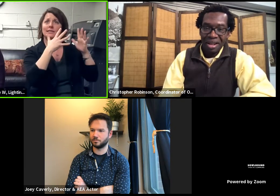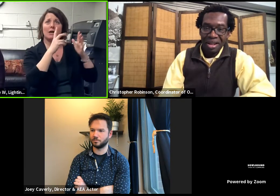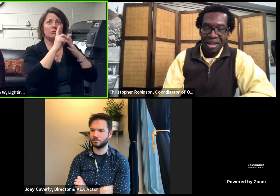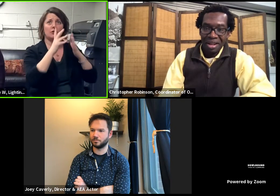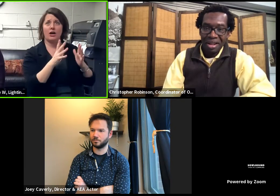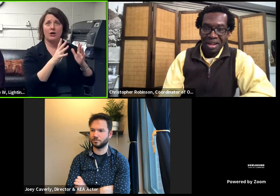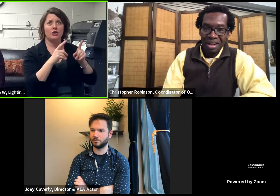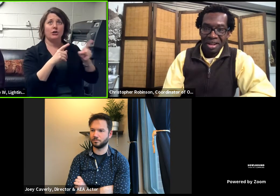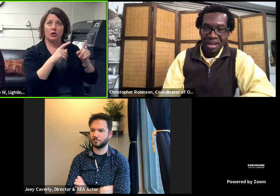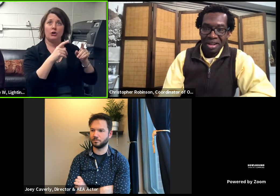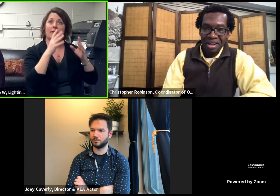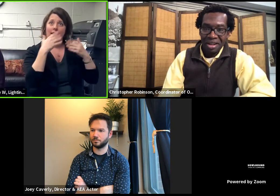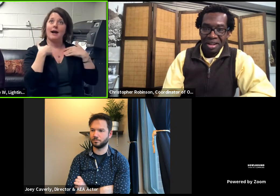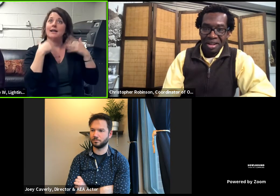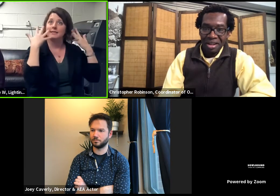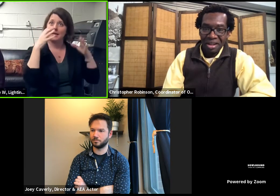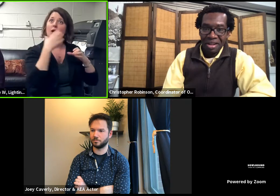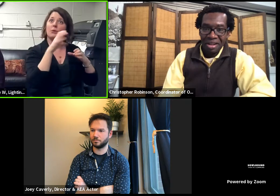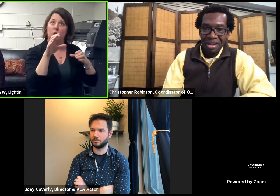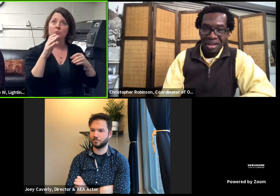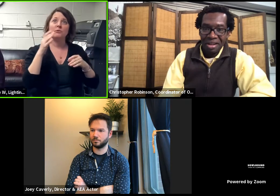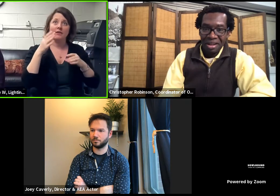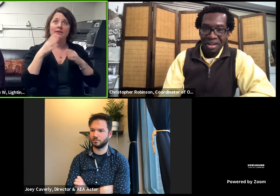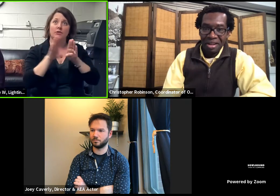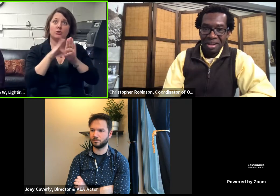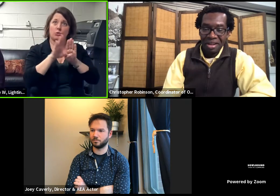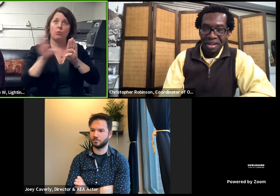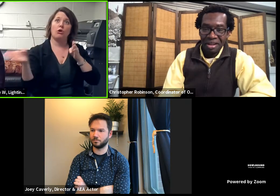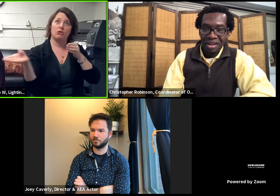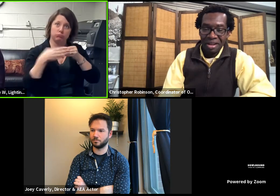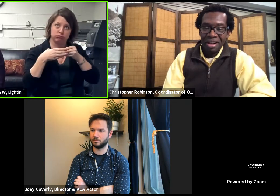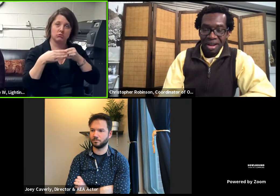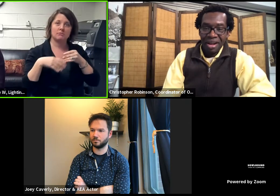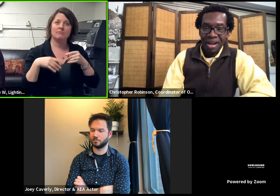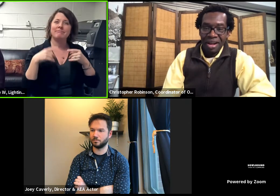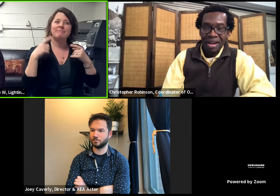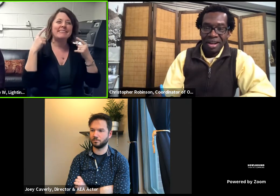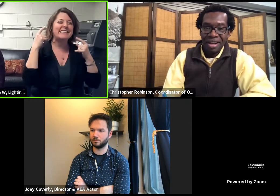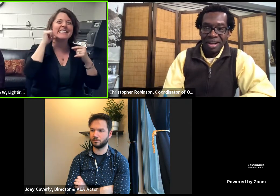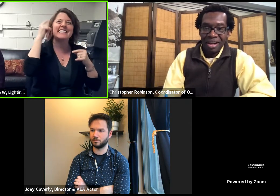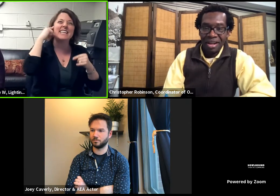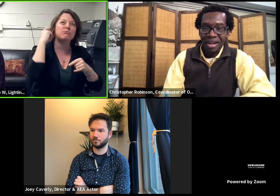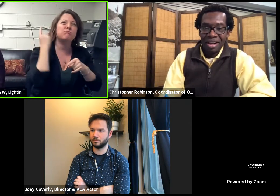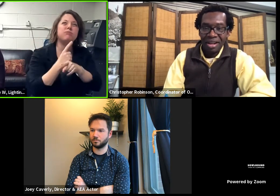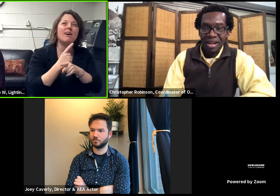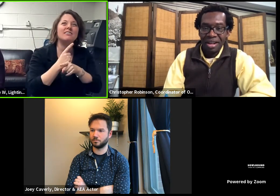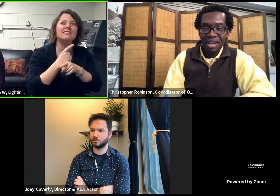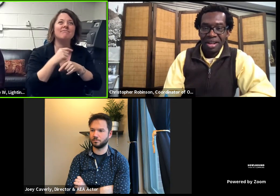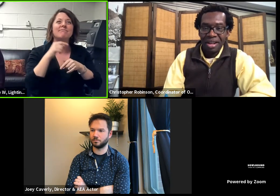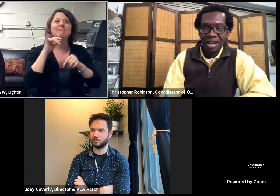where you heard the door slam, and the sound designer had the cue for the door, but it didn't sound right.